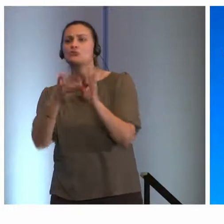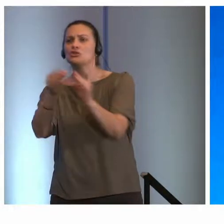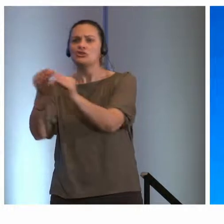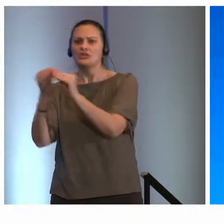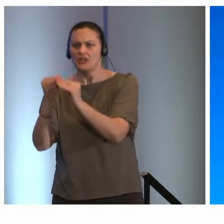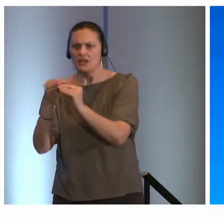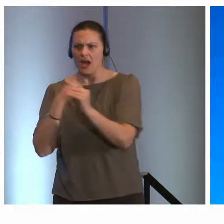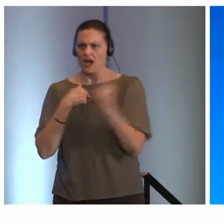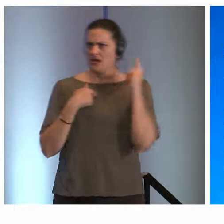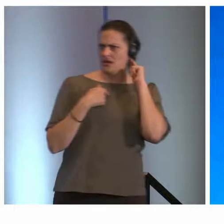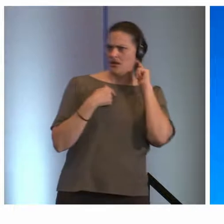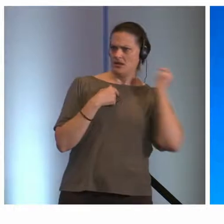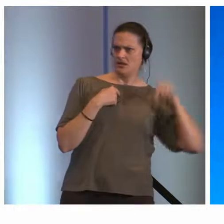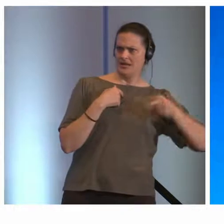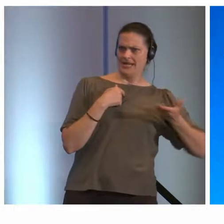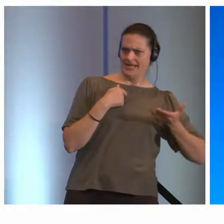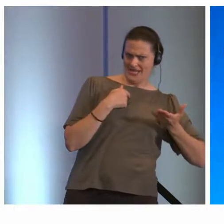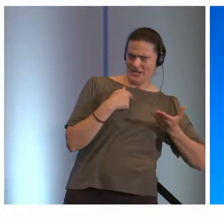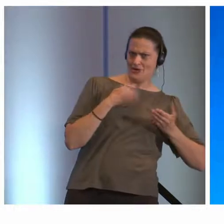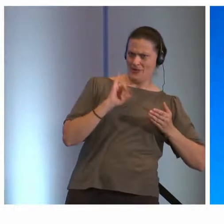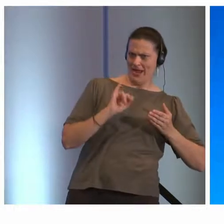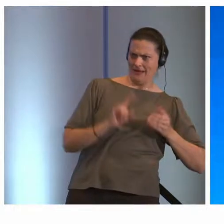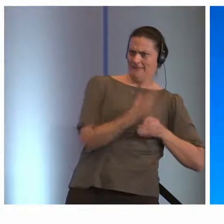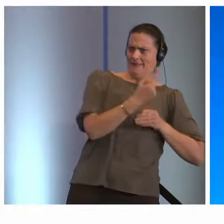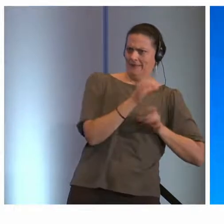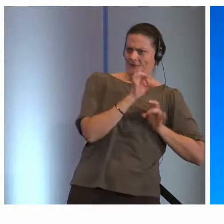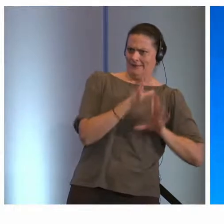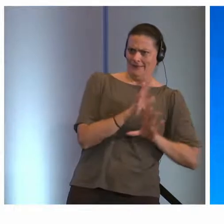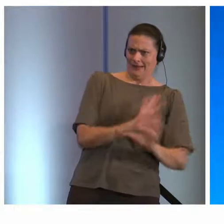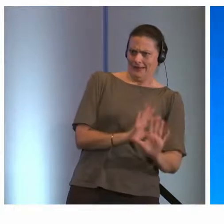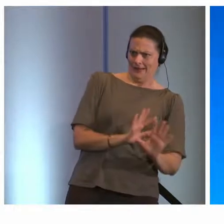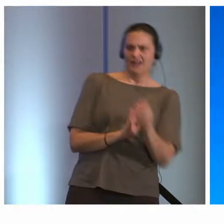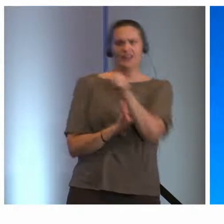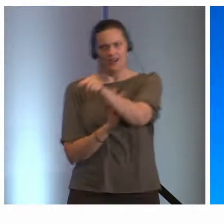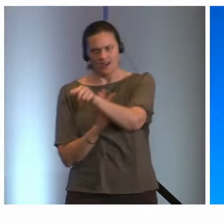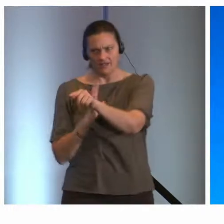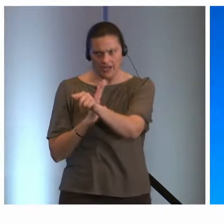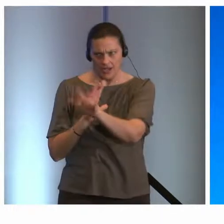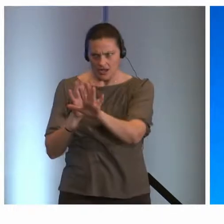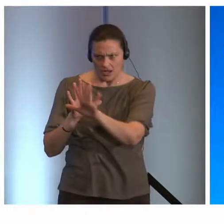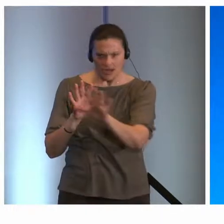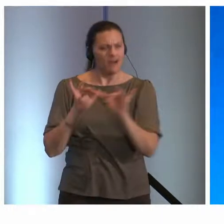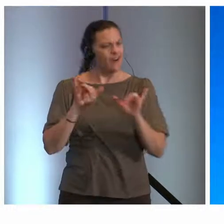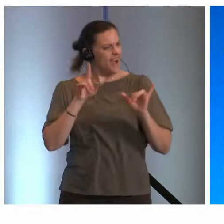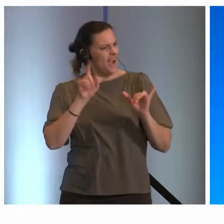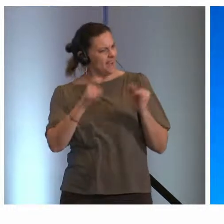said or have been said more often in other places and it's, like, well, that's offensive here, so -- you know, we have